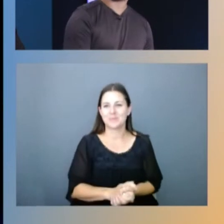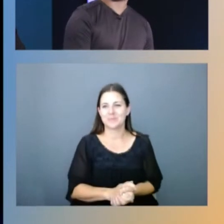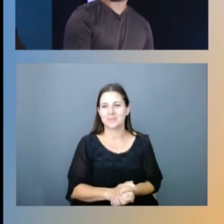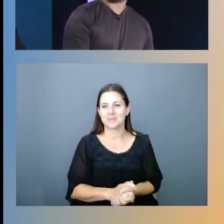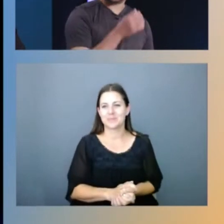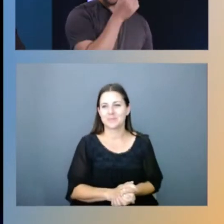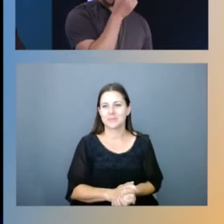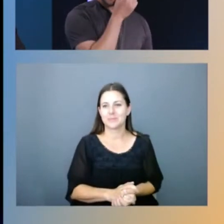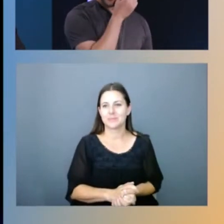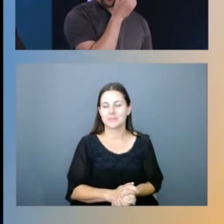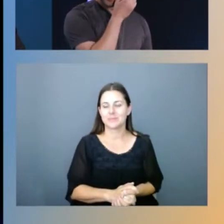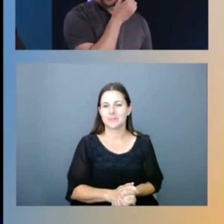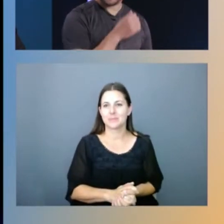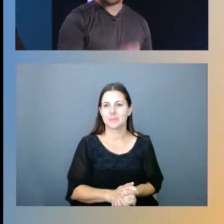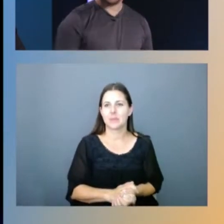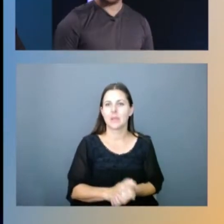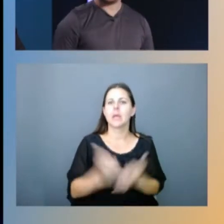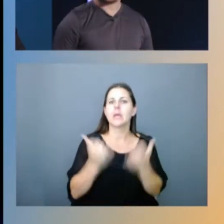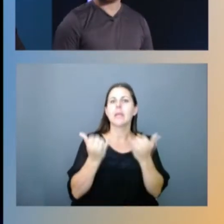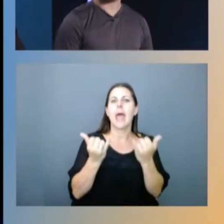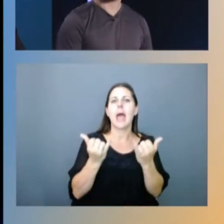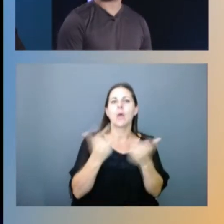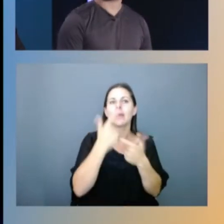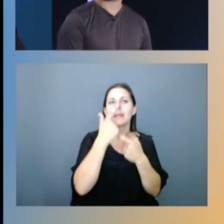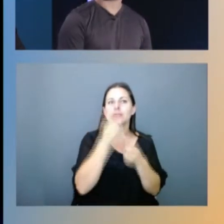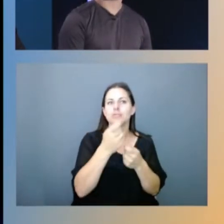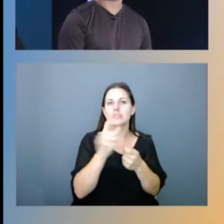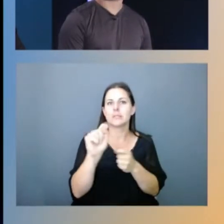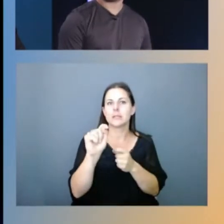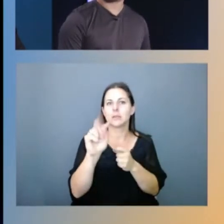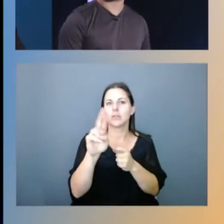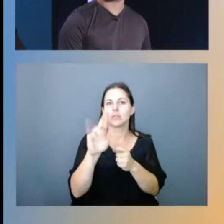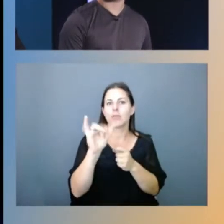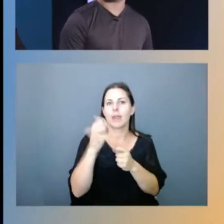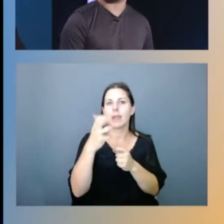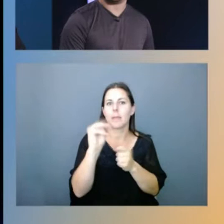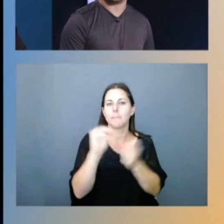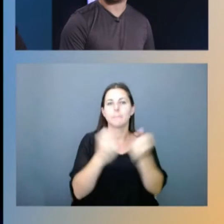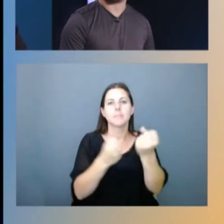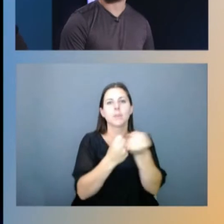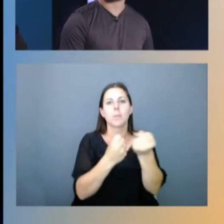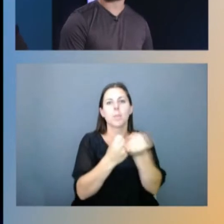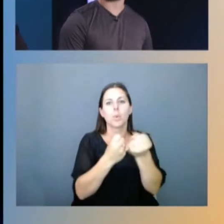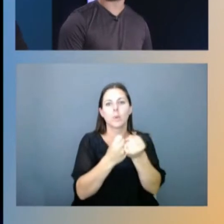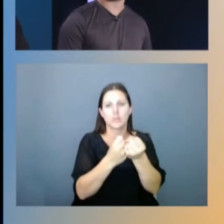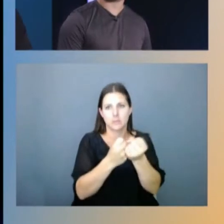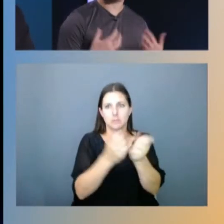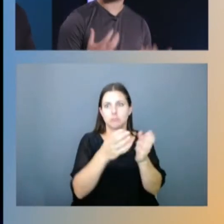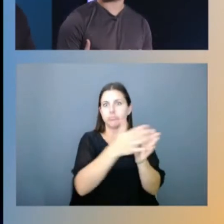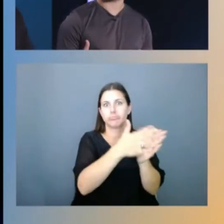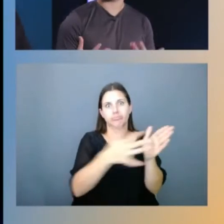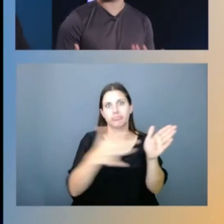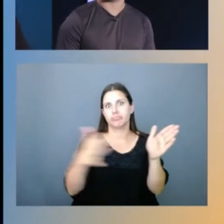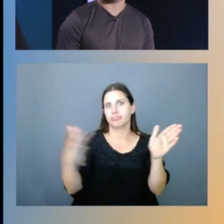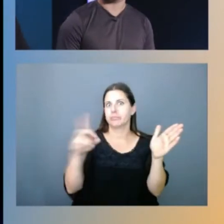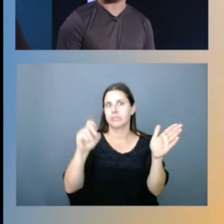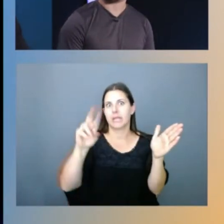Now one of the interesting things in Trainium is that it supports a rich set of data types. Now let's explain why this is important.